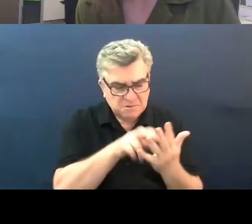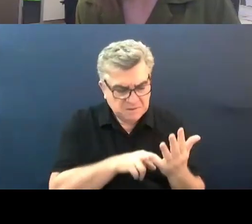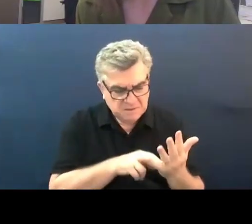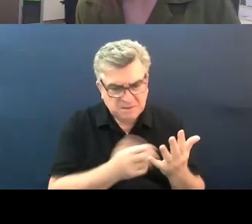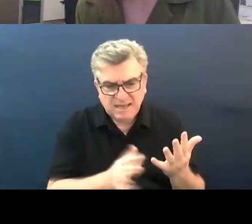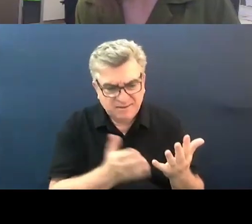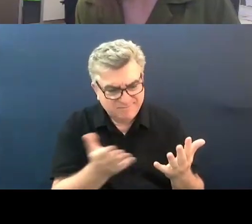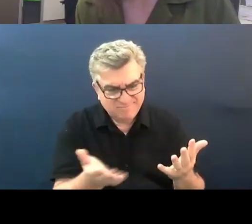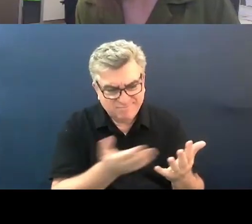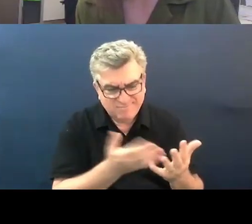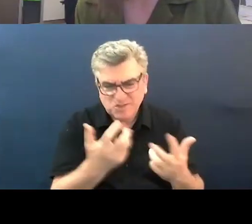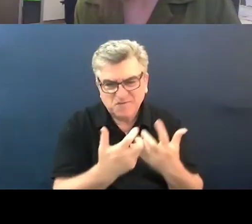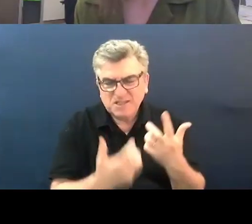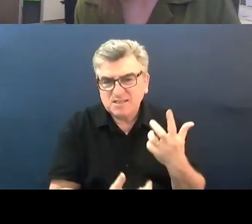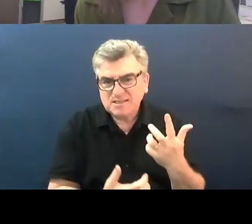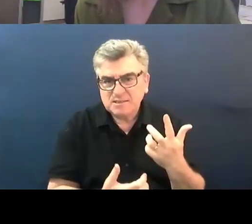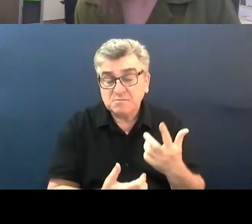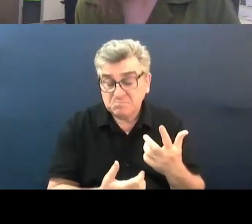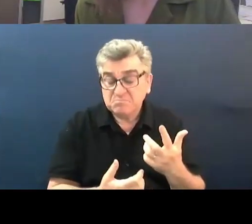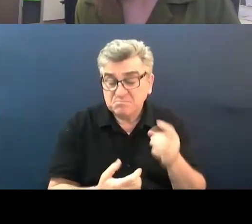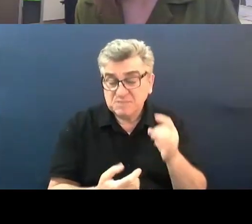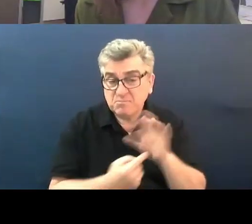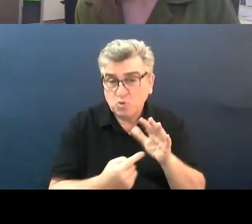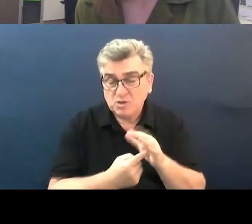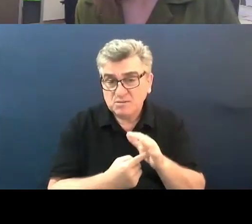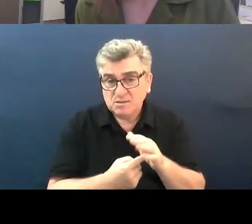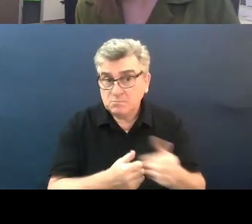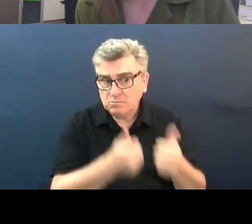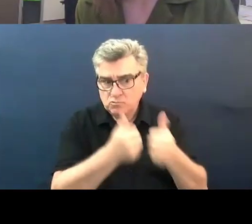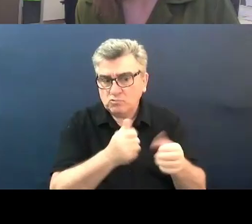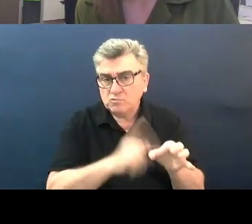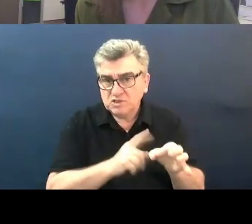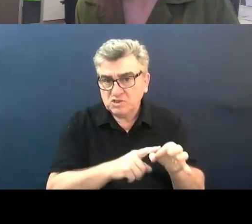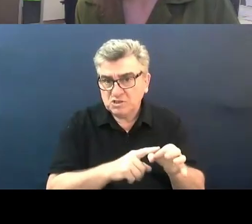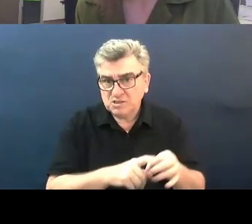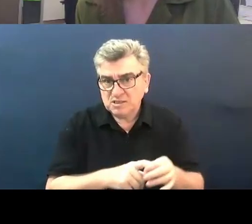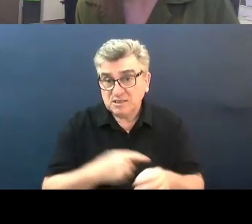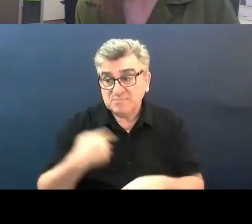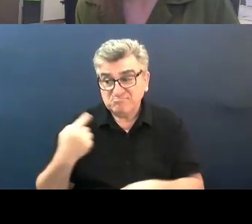it's a really great question and one that certainly some of us have some interest in.